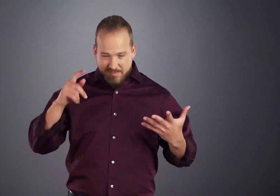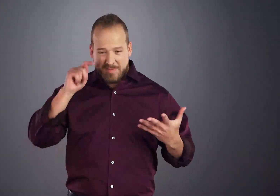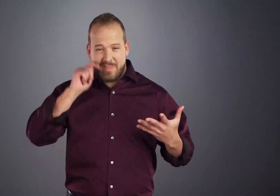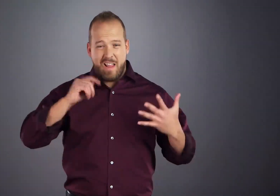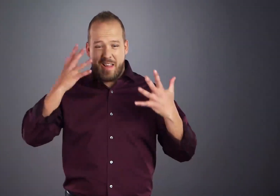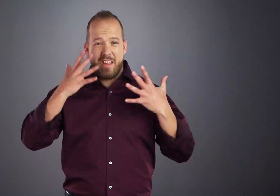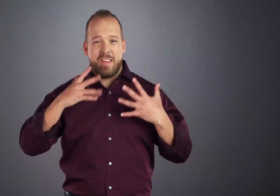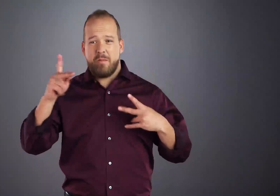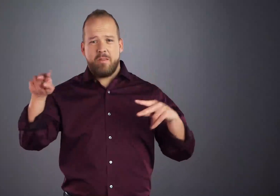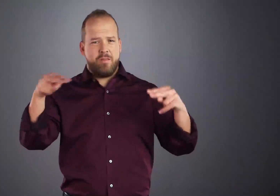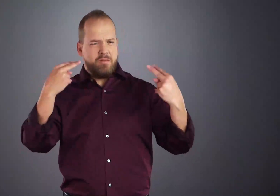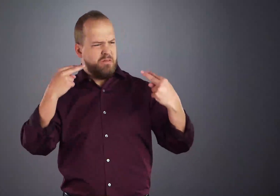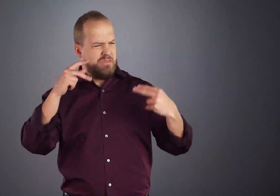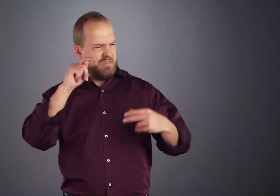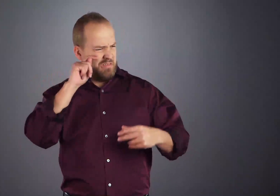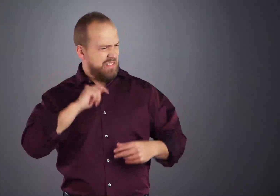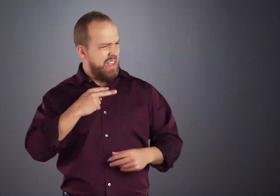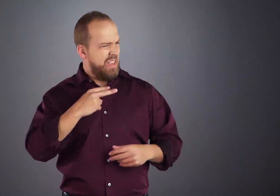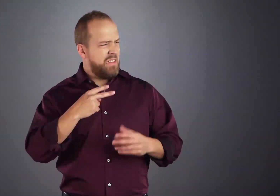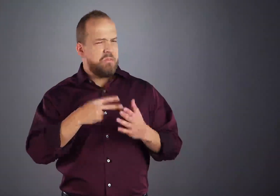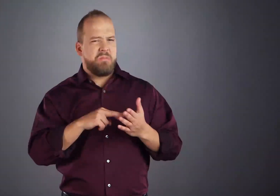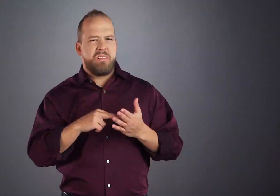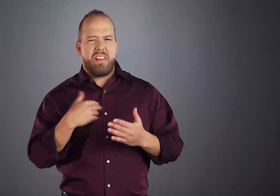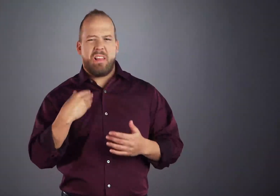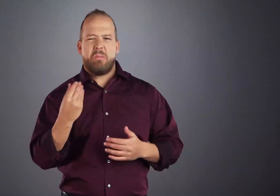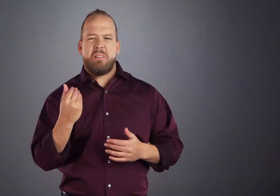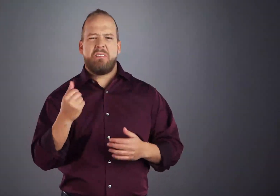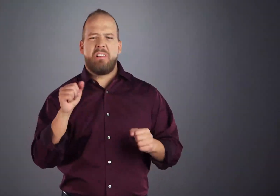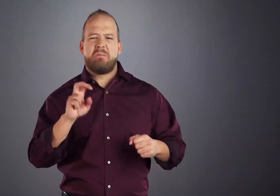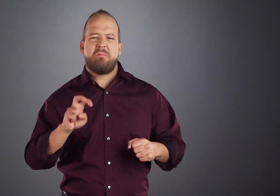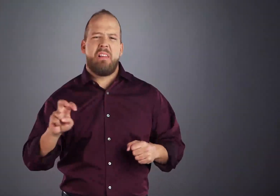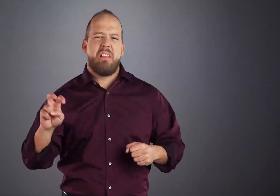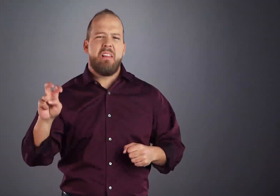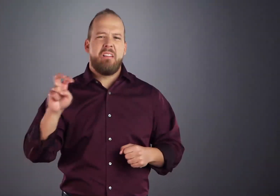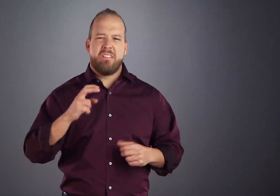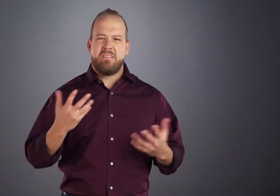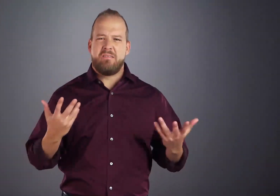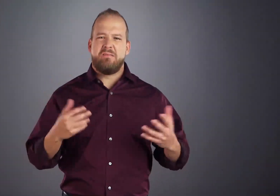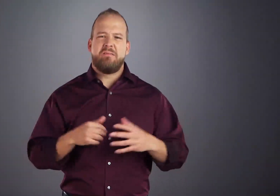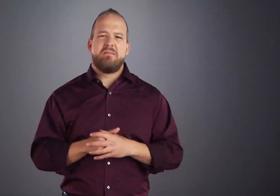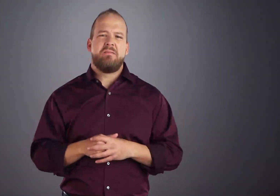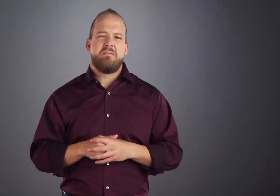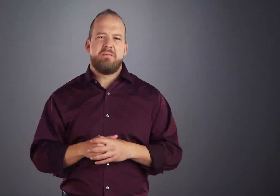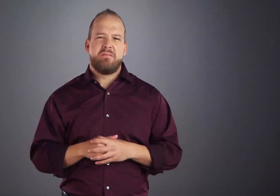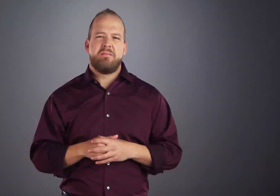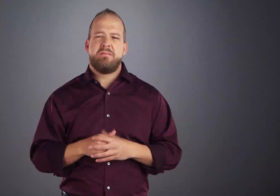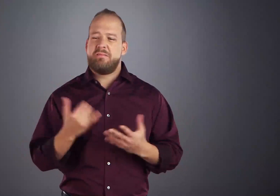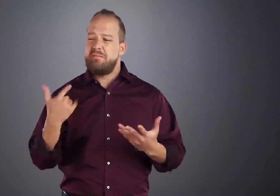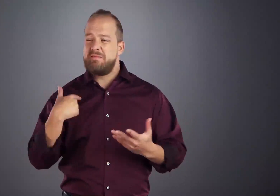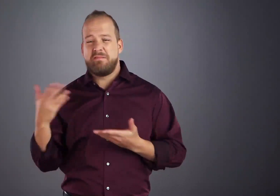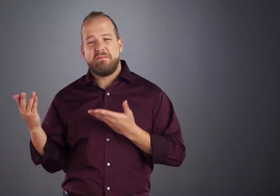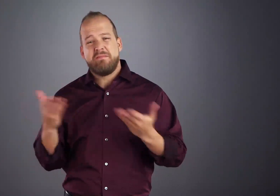I acquired the impeccable coat of tan one sees upon the well-to-do.